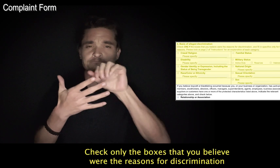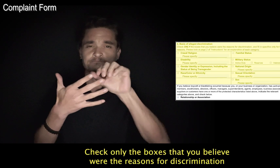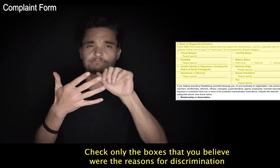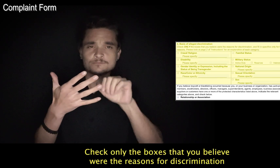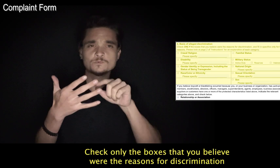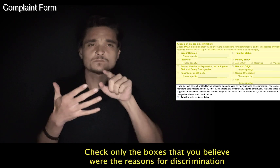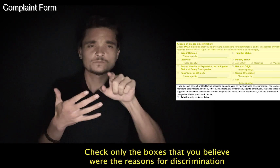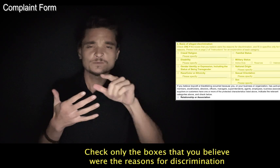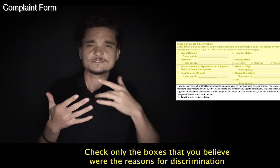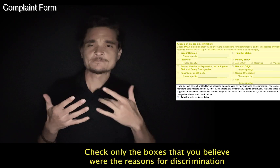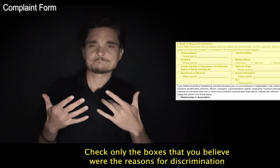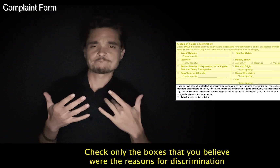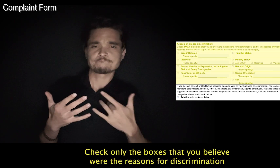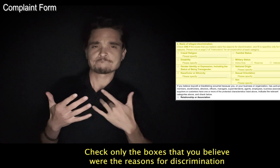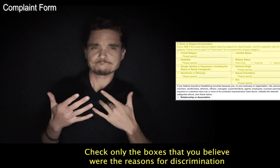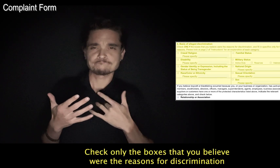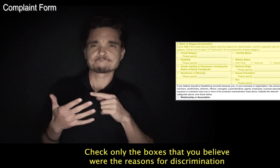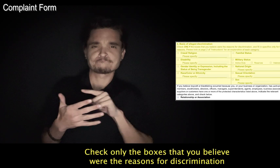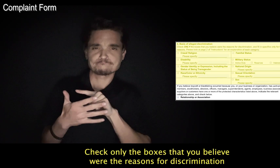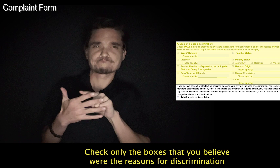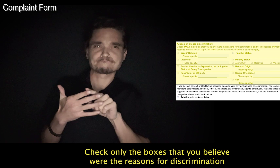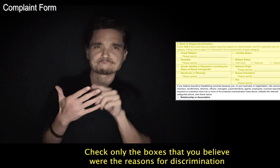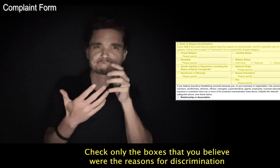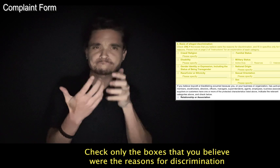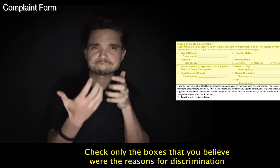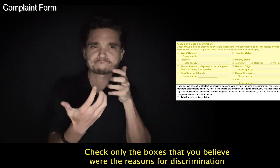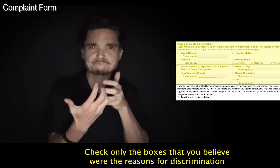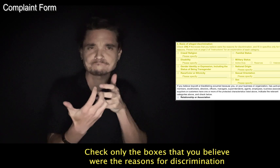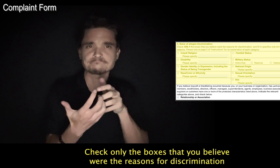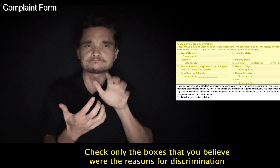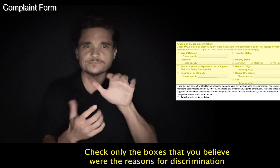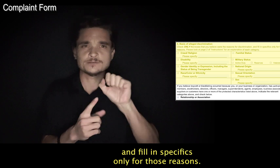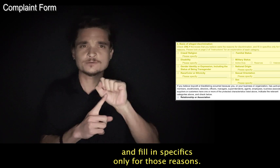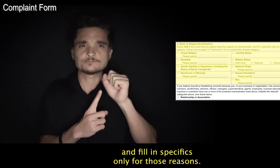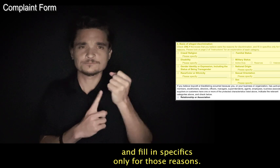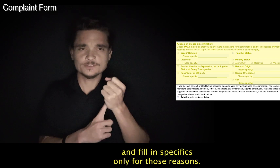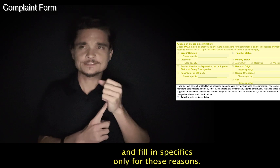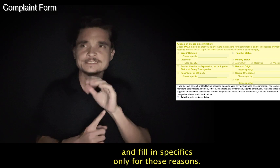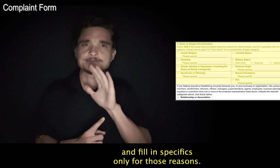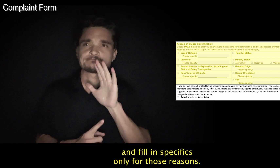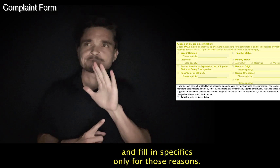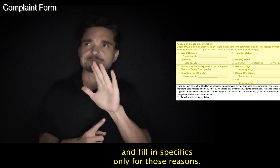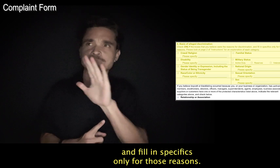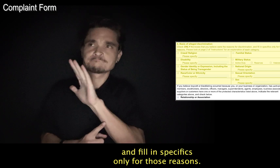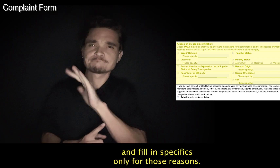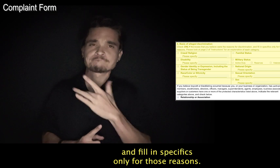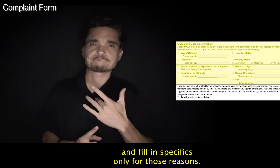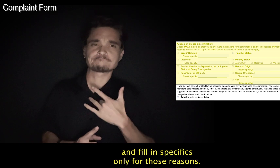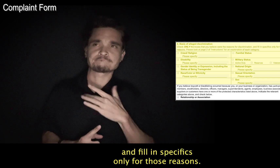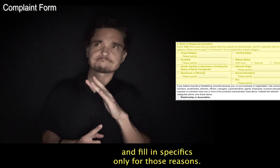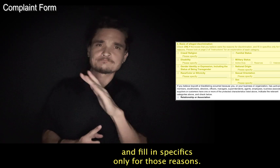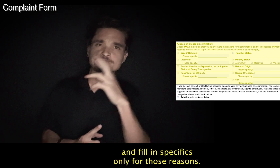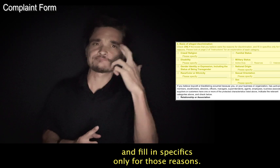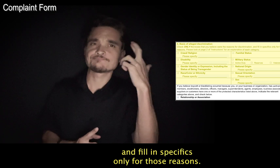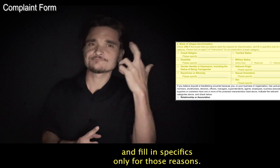Check only the boxes that you believe were the reasons for discrimination and fill in specifics only for those reasons.